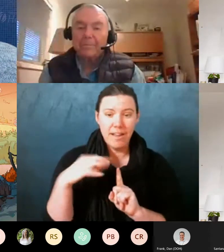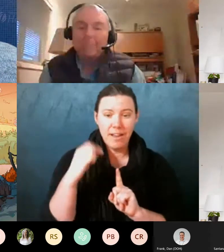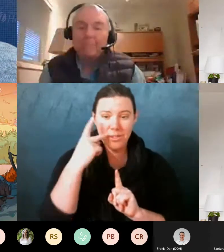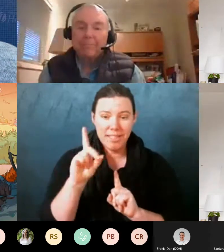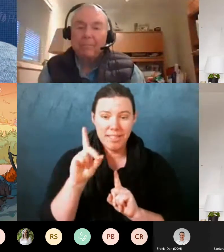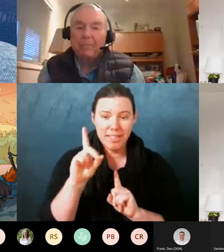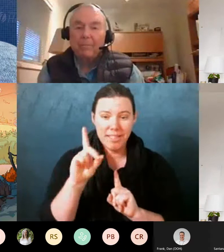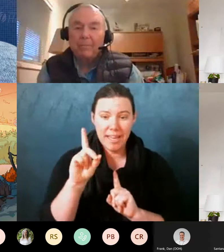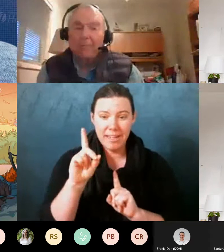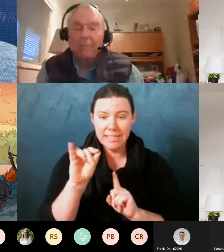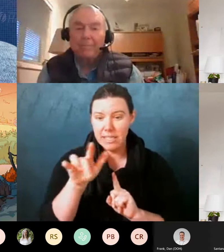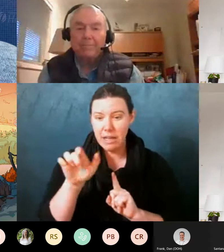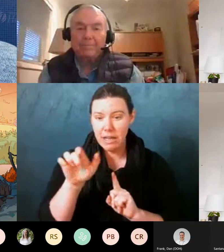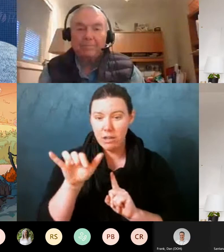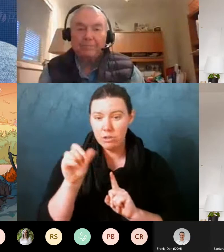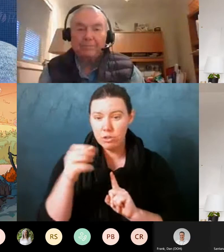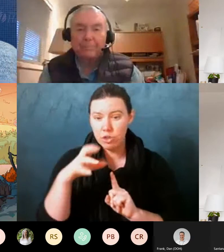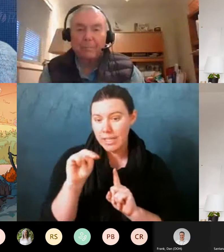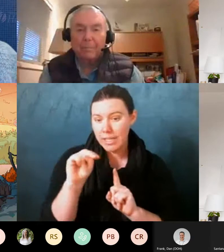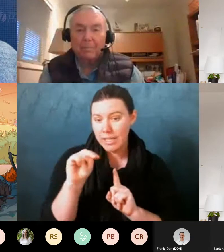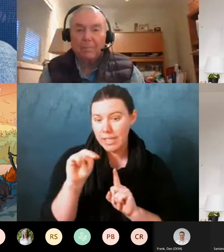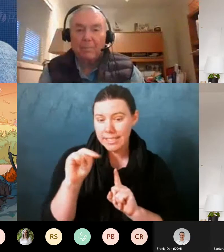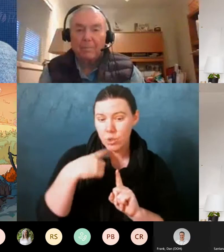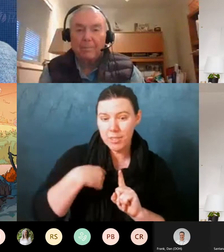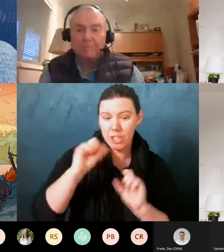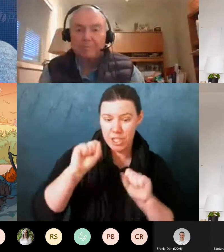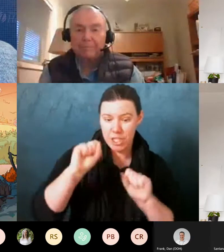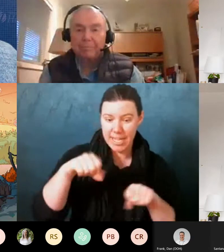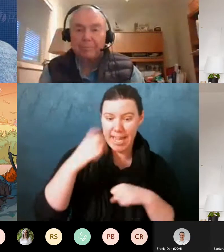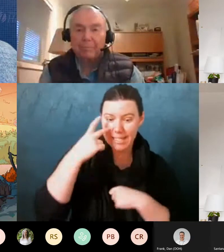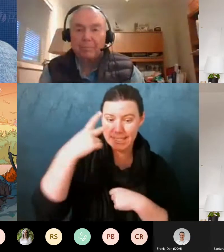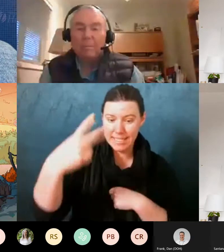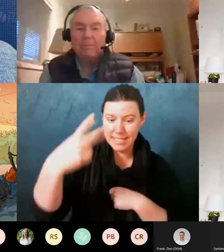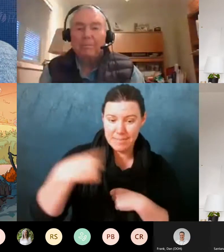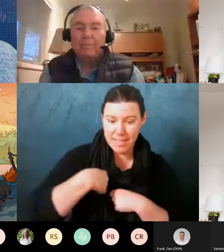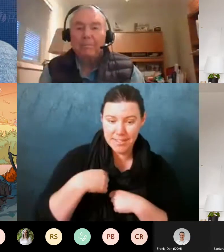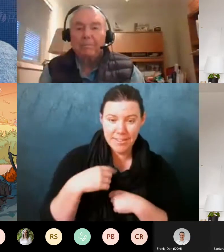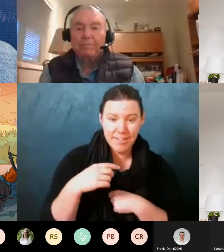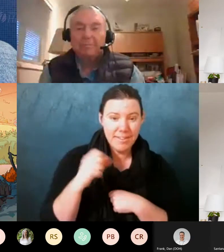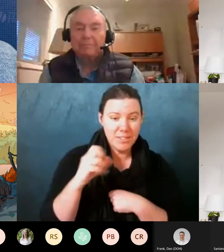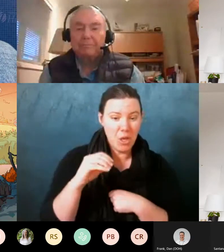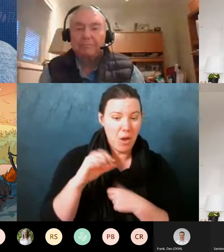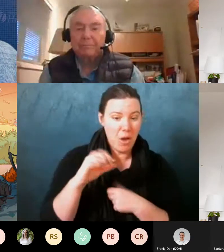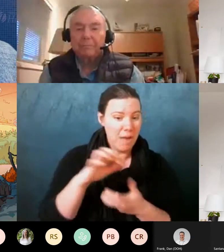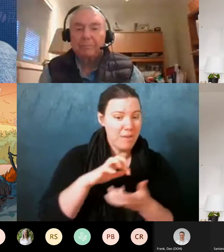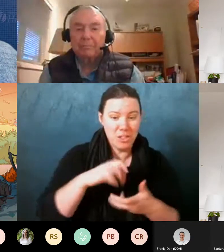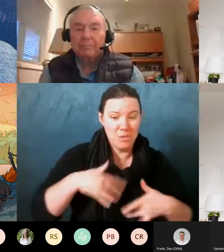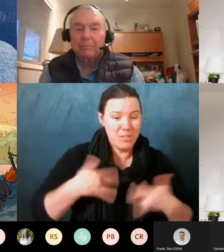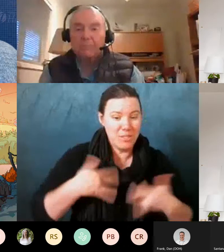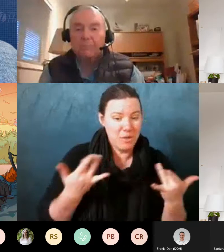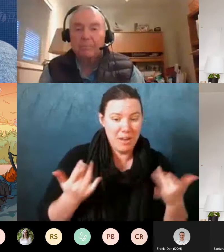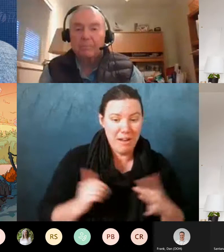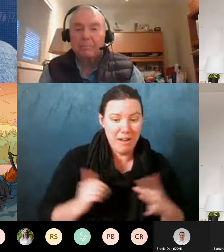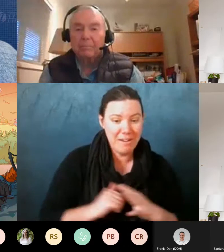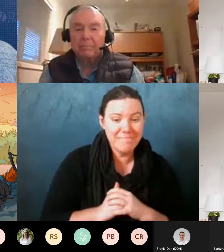I also see that Danielle Jordan told me that she can see me. So I'm not sure what's going on.